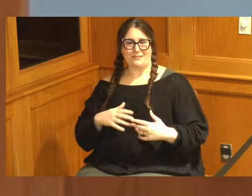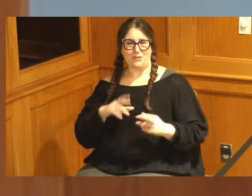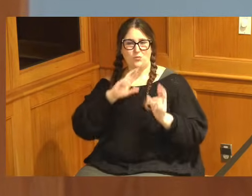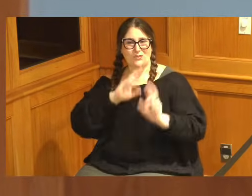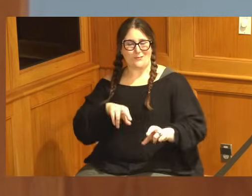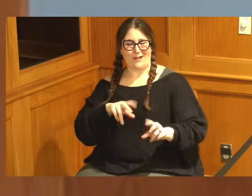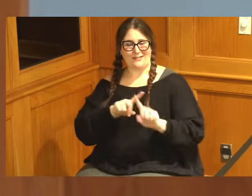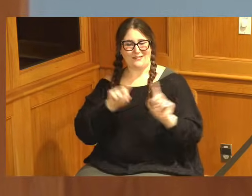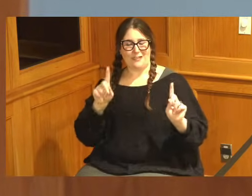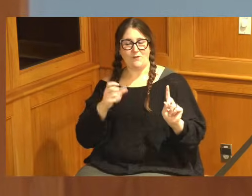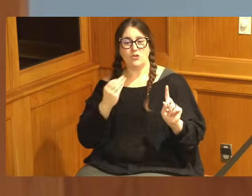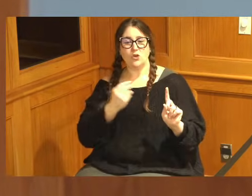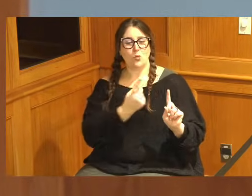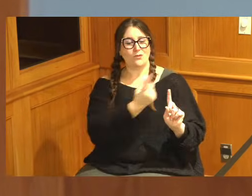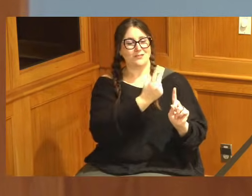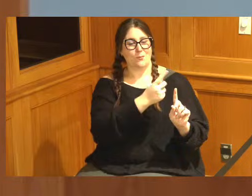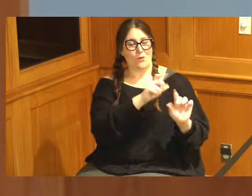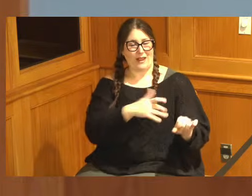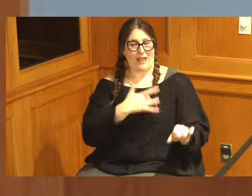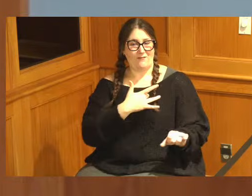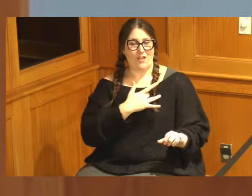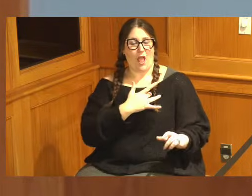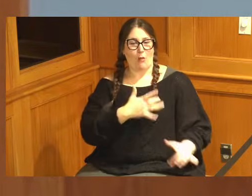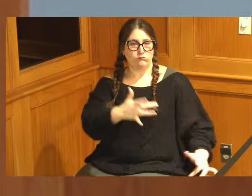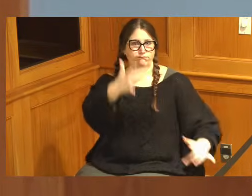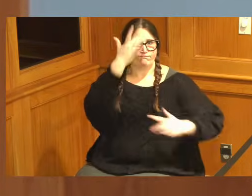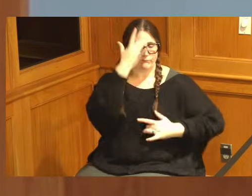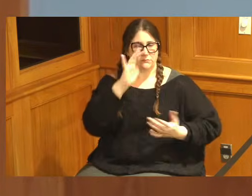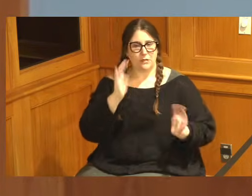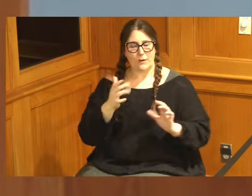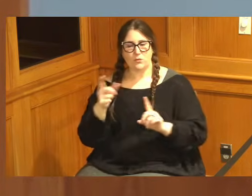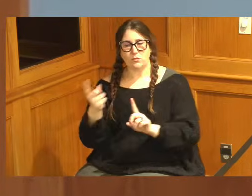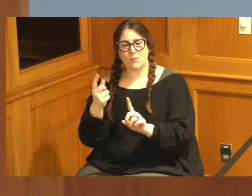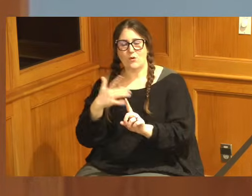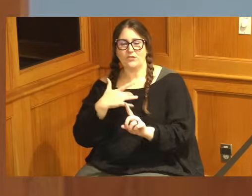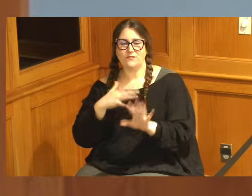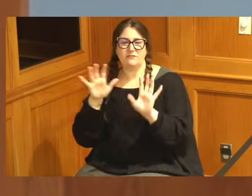have more severe than someone else, but so far we haven't seen significant hospitalizations,